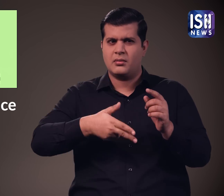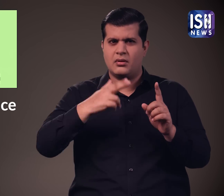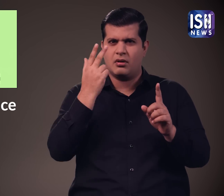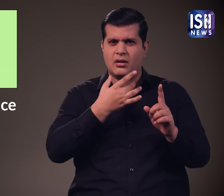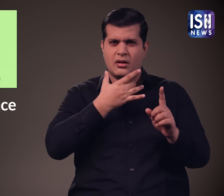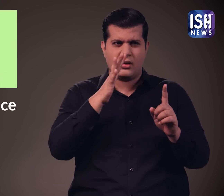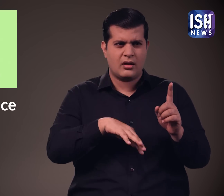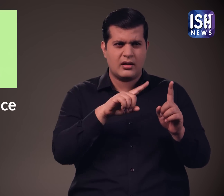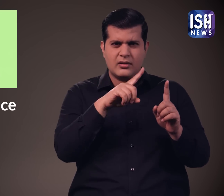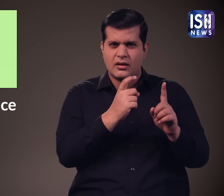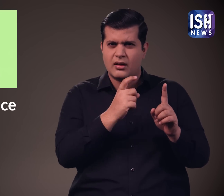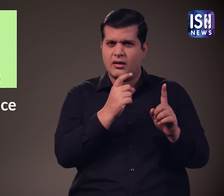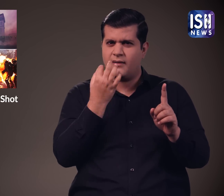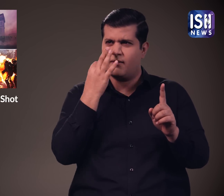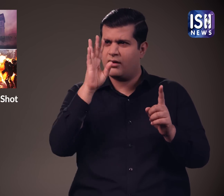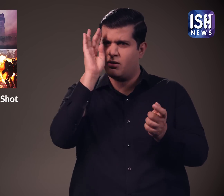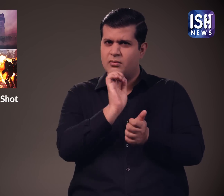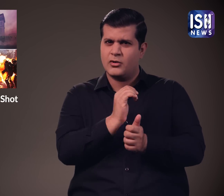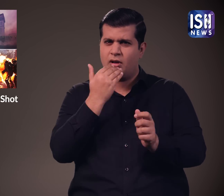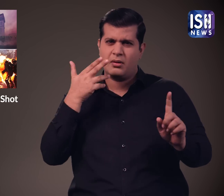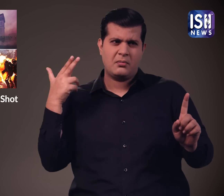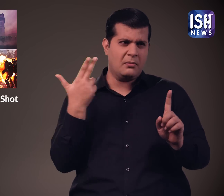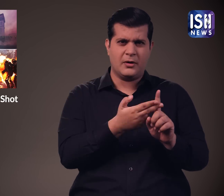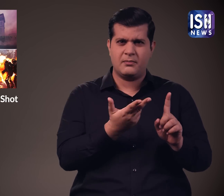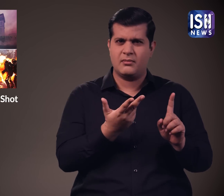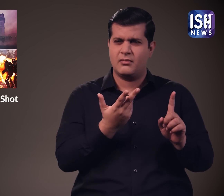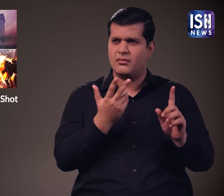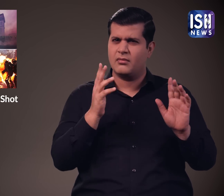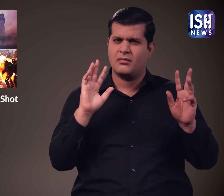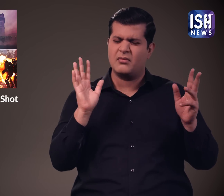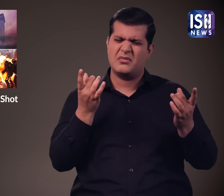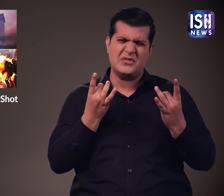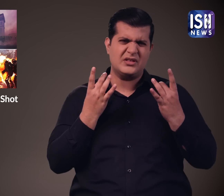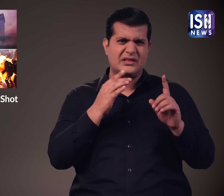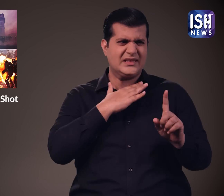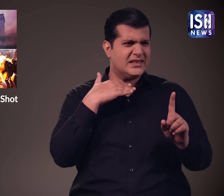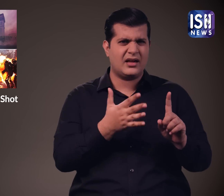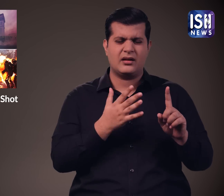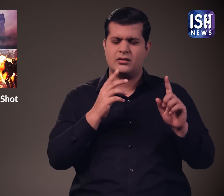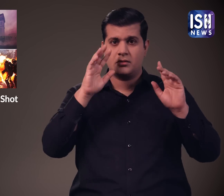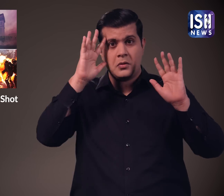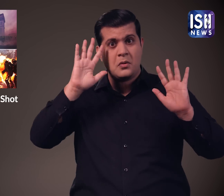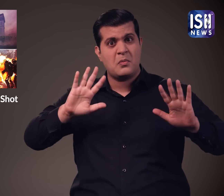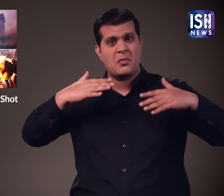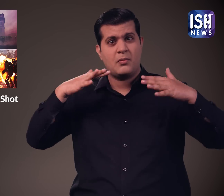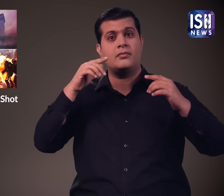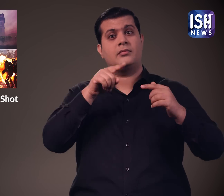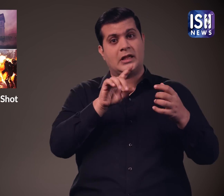The teenagers death at the hands of the police sparked major protests and unrests in France.